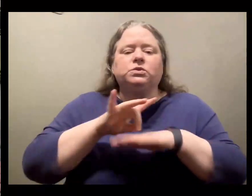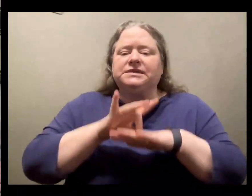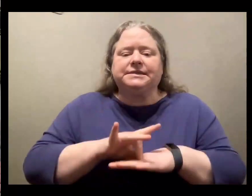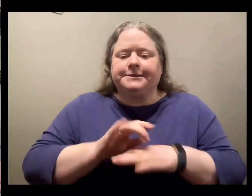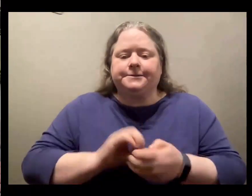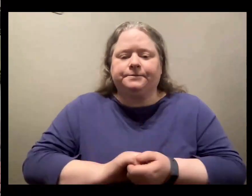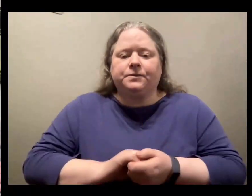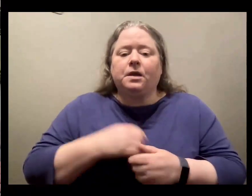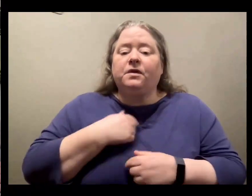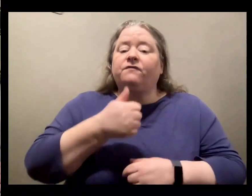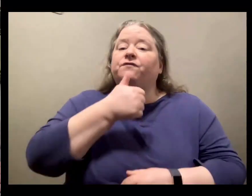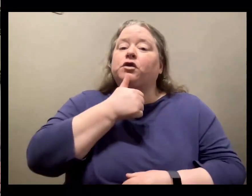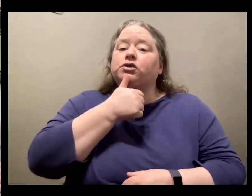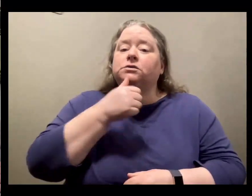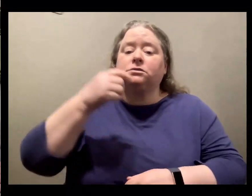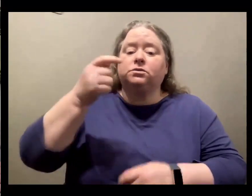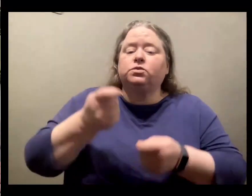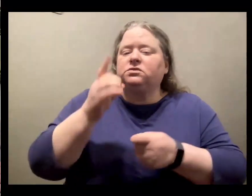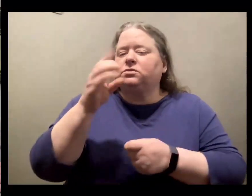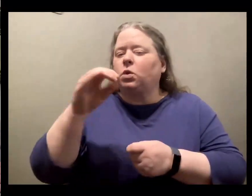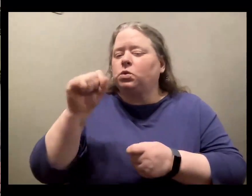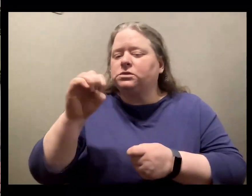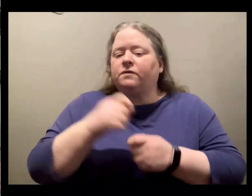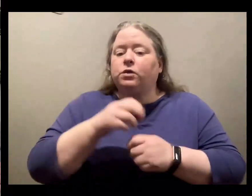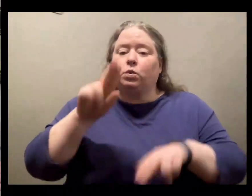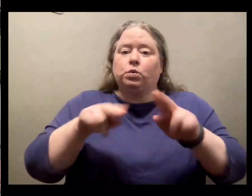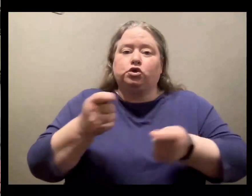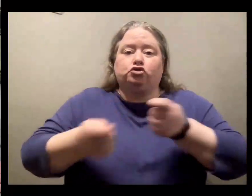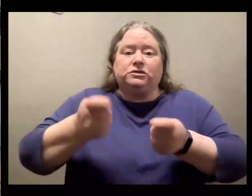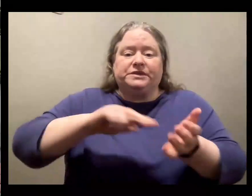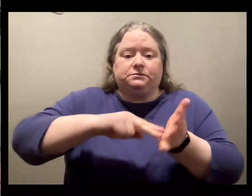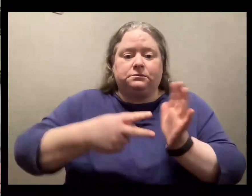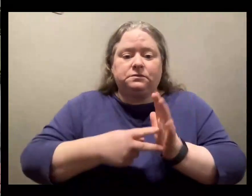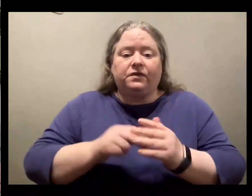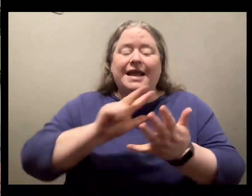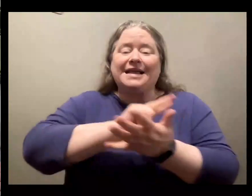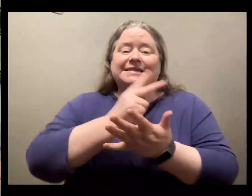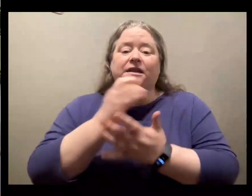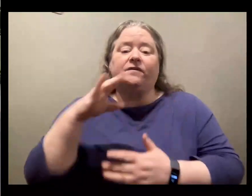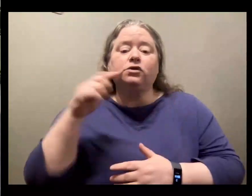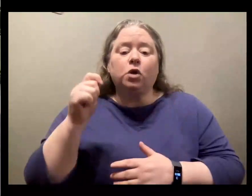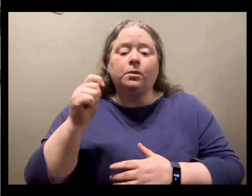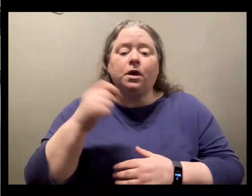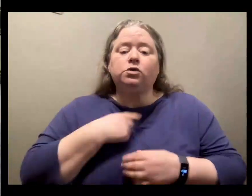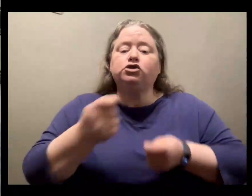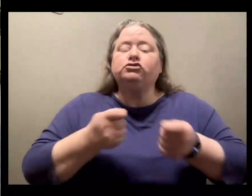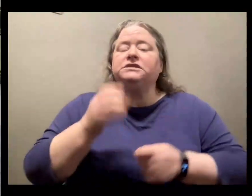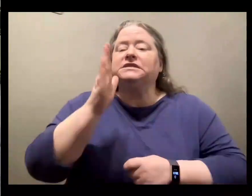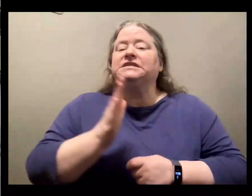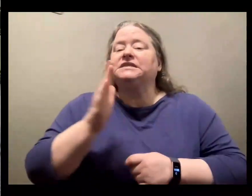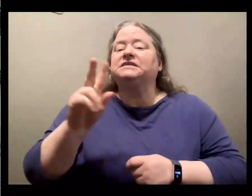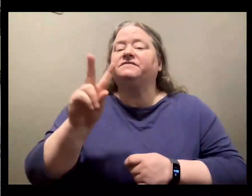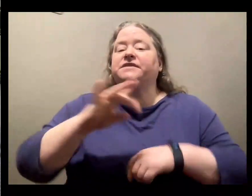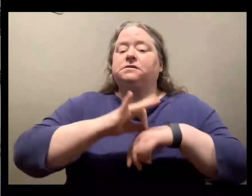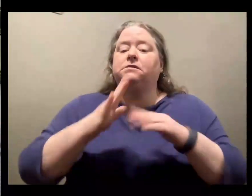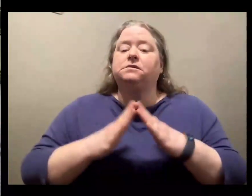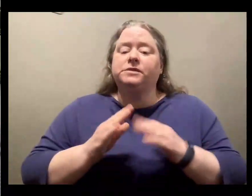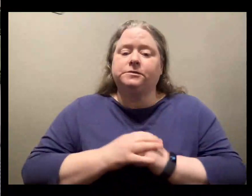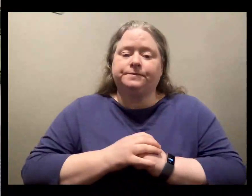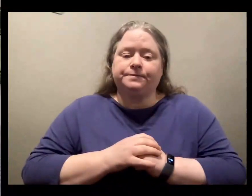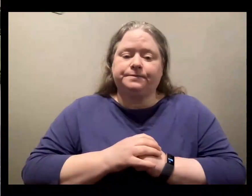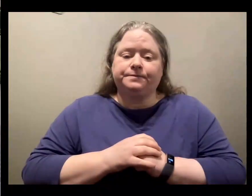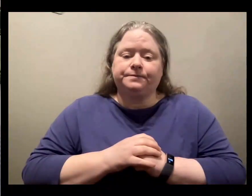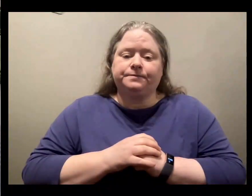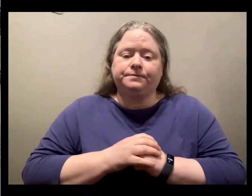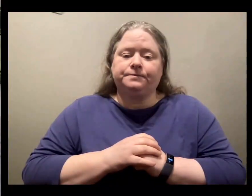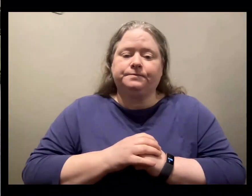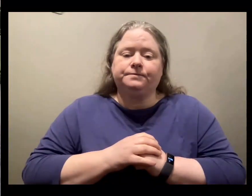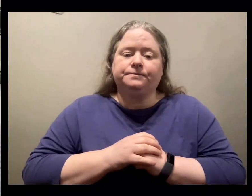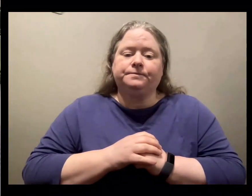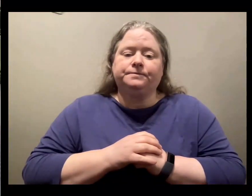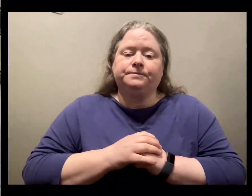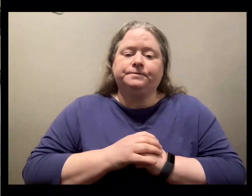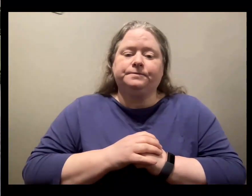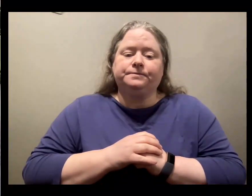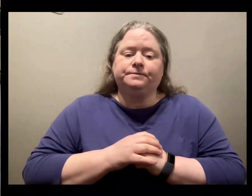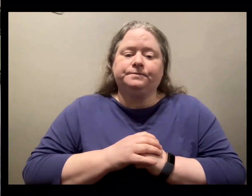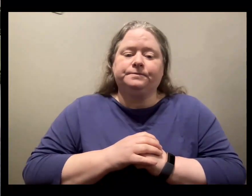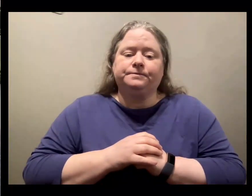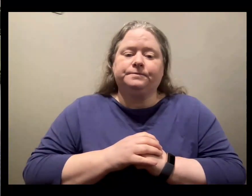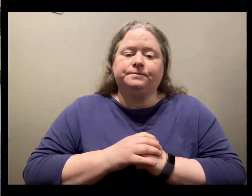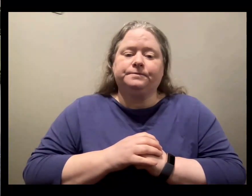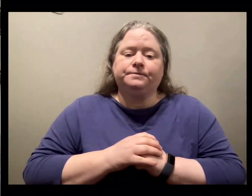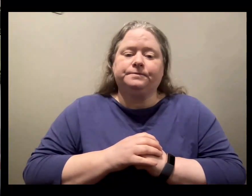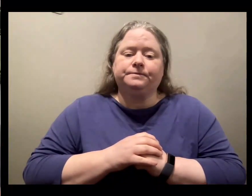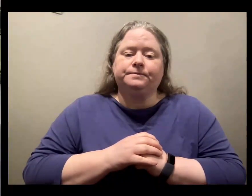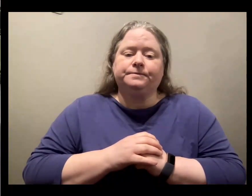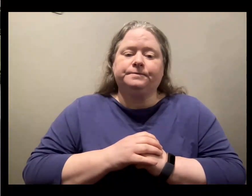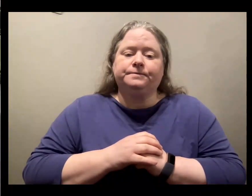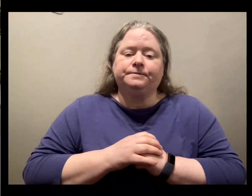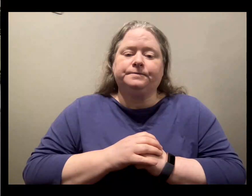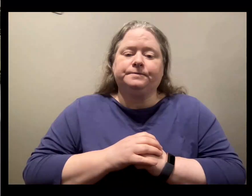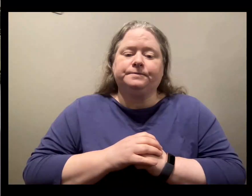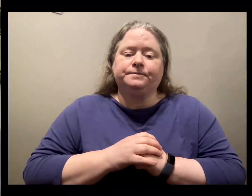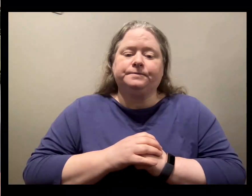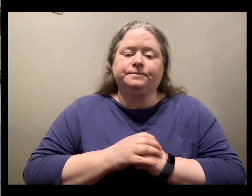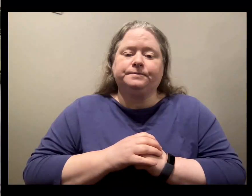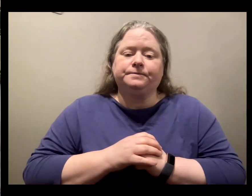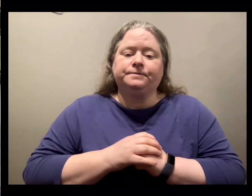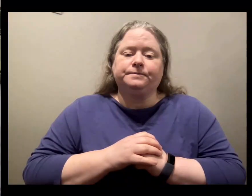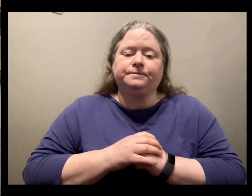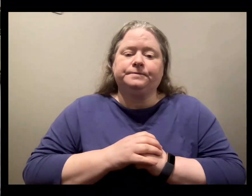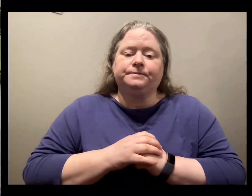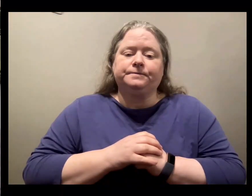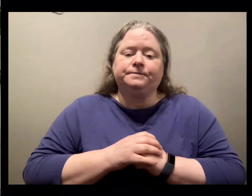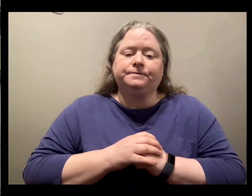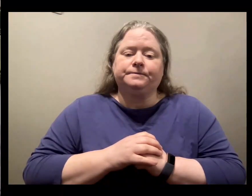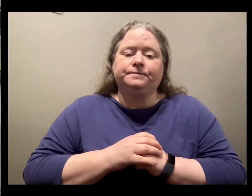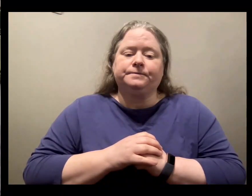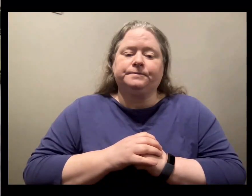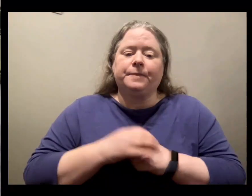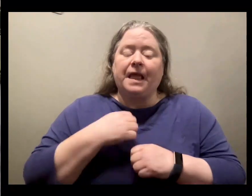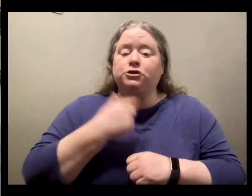I had my first dose of my new treatment regime on the 18th October - I was treated in St Vincent's Hospital.